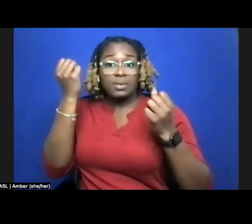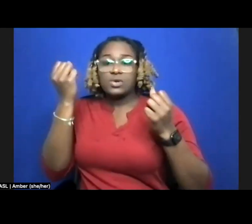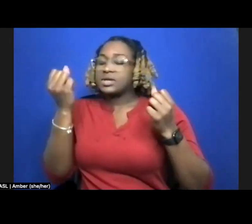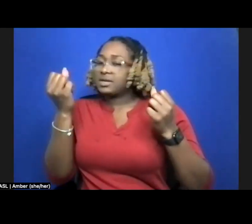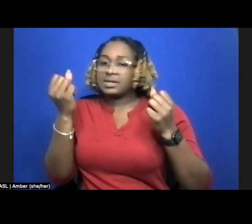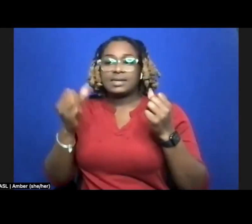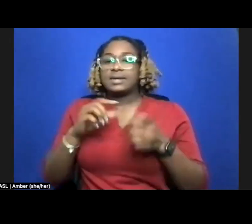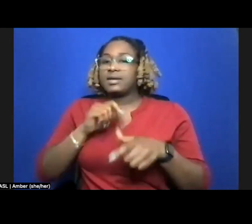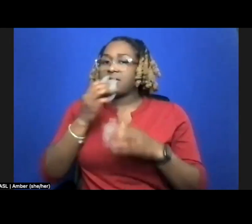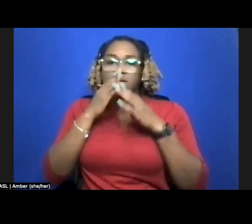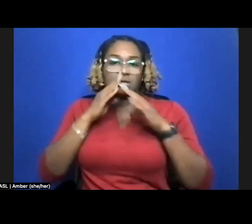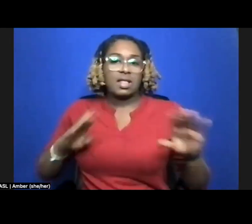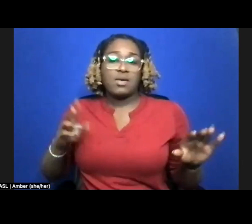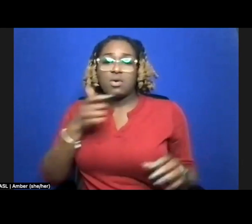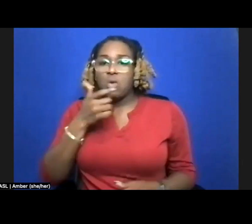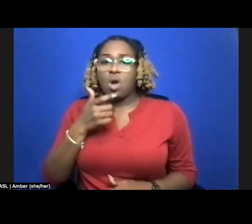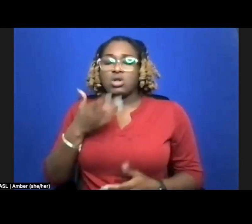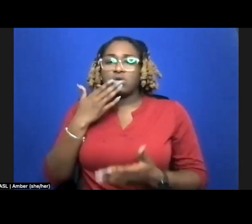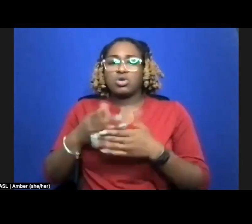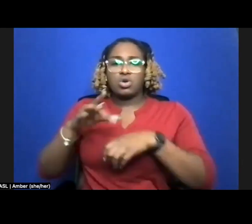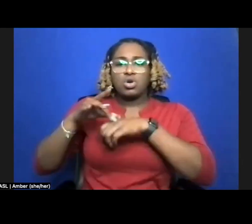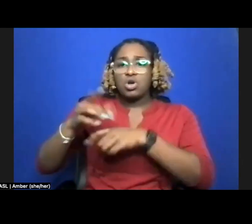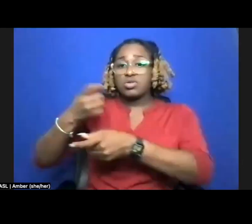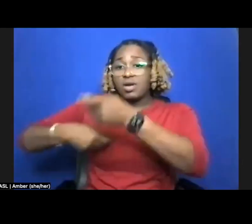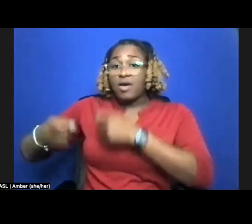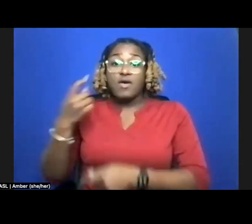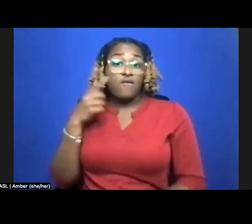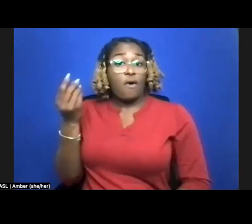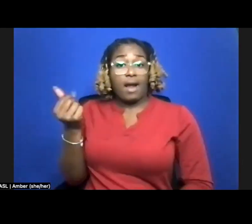the good earth reclaim clunkers4cash. nostalgia makes a mockery of present.